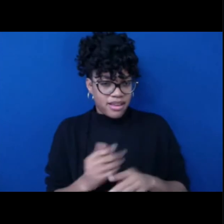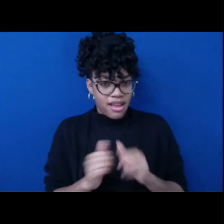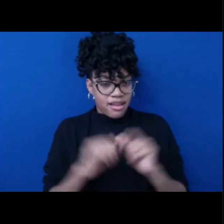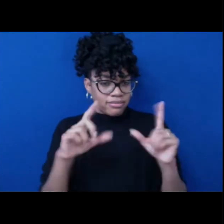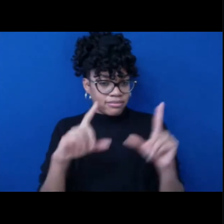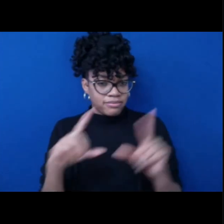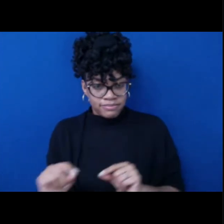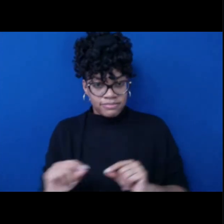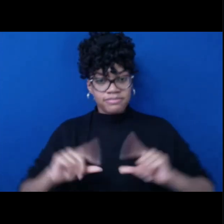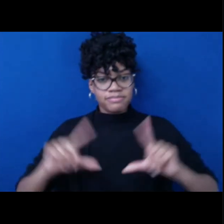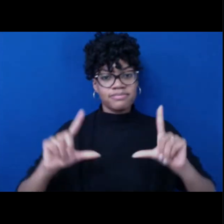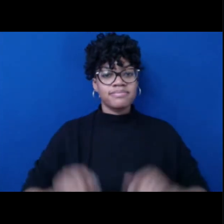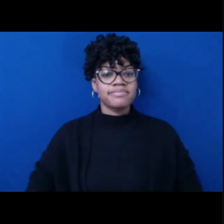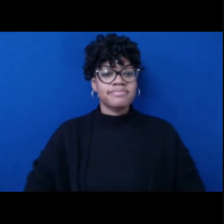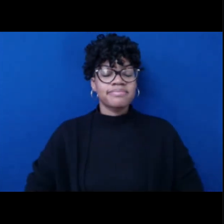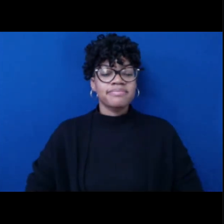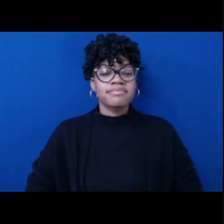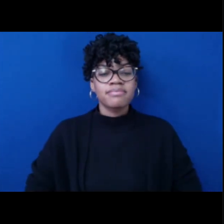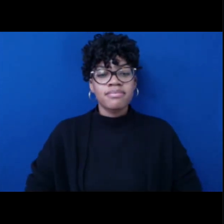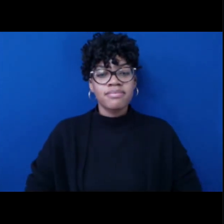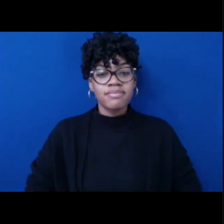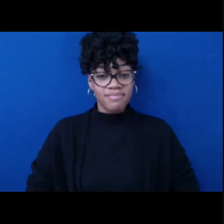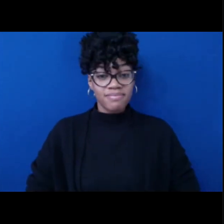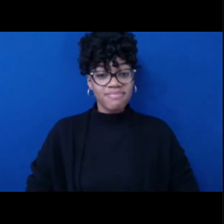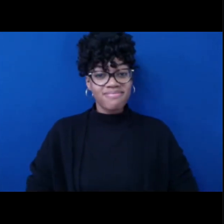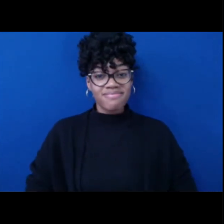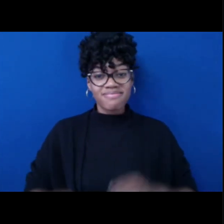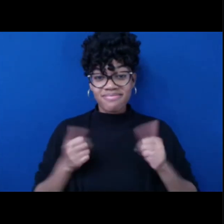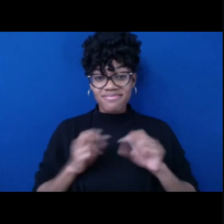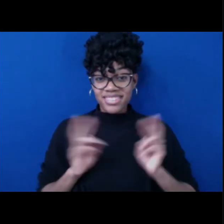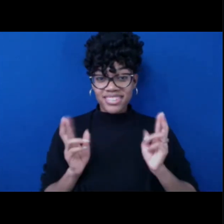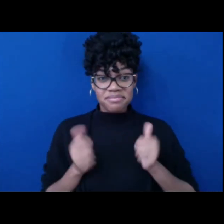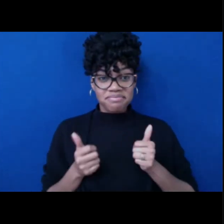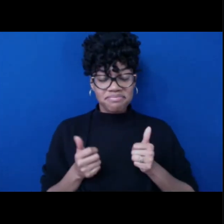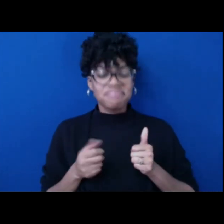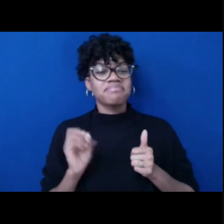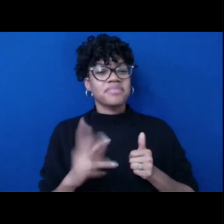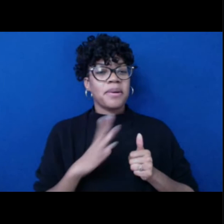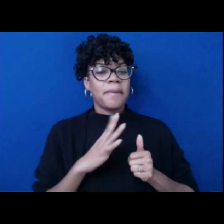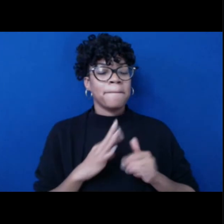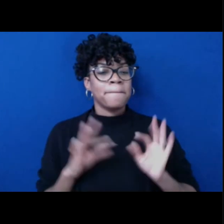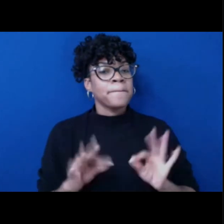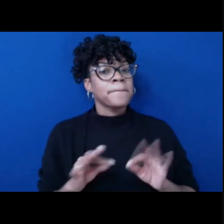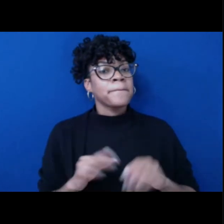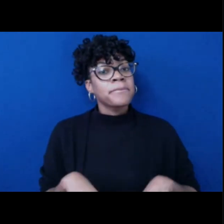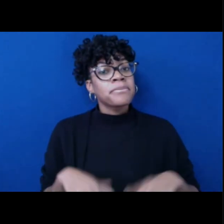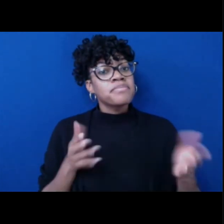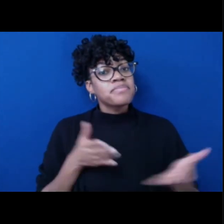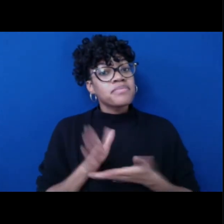And I think we're good, yes? Okay. All right, my friends, let's see